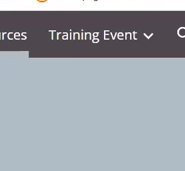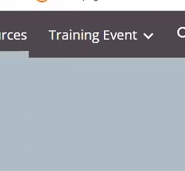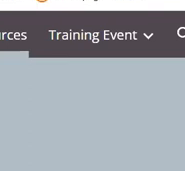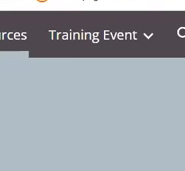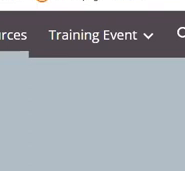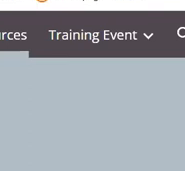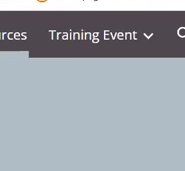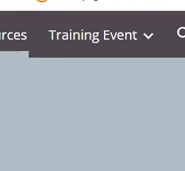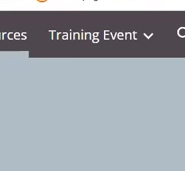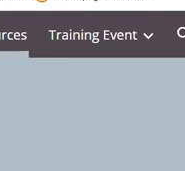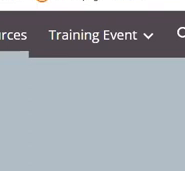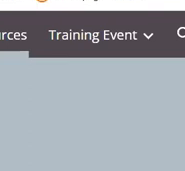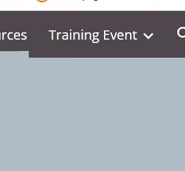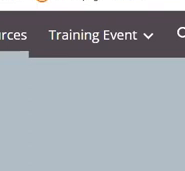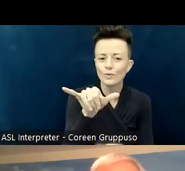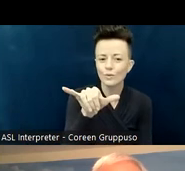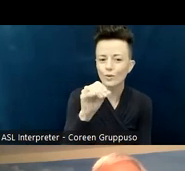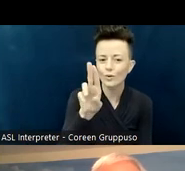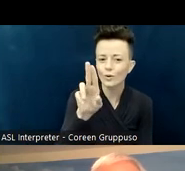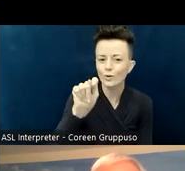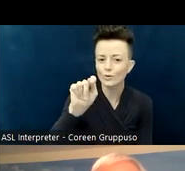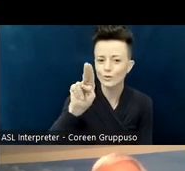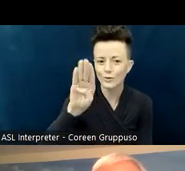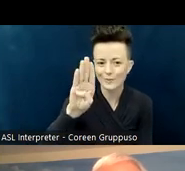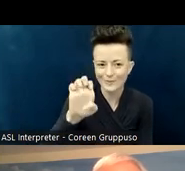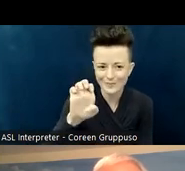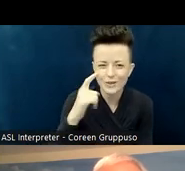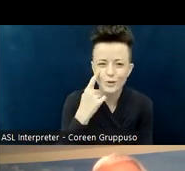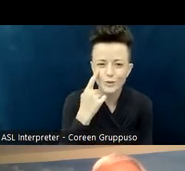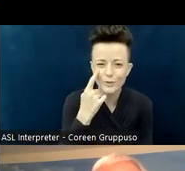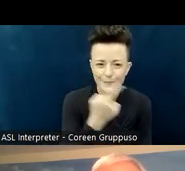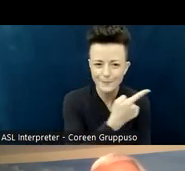and for Disability Awareness Week. As well, we have had a lot of resources